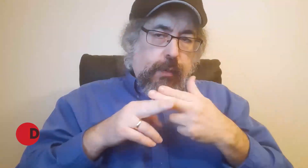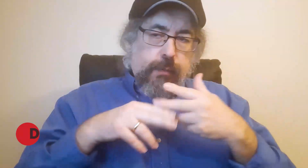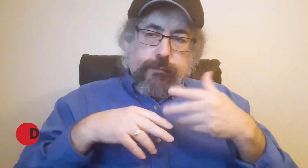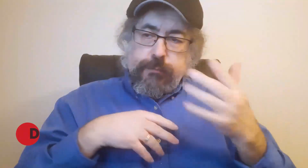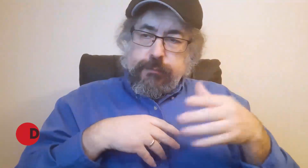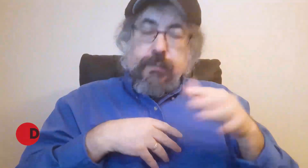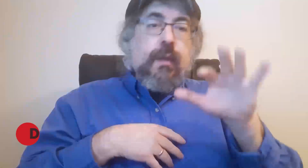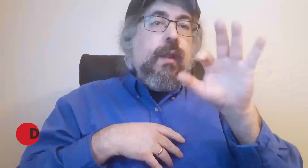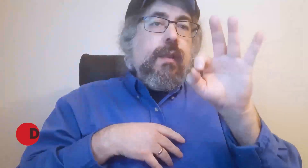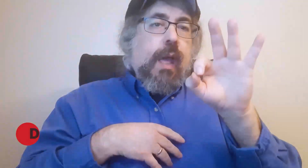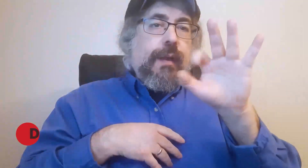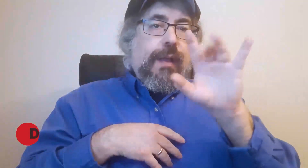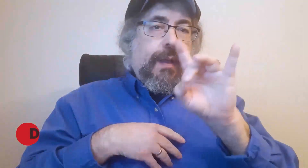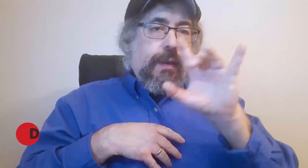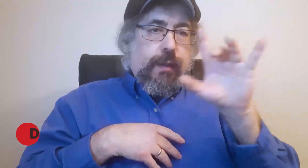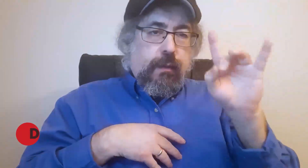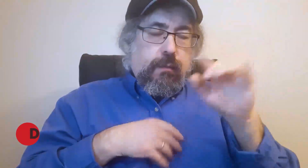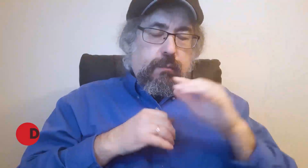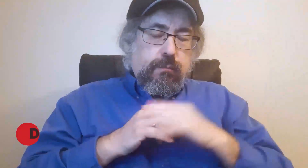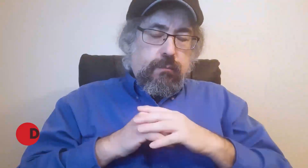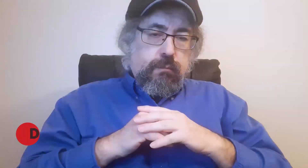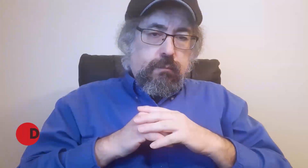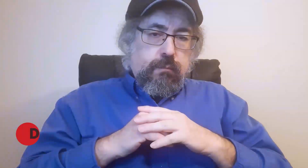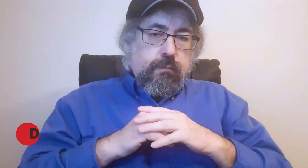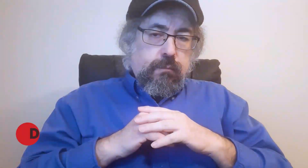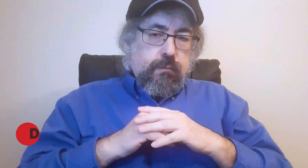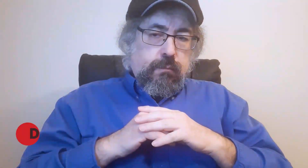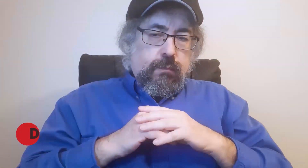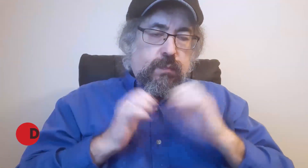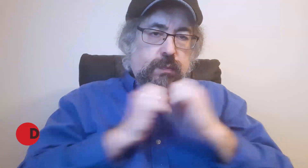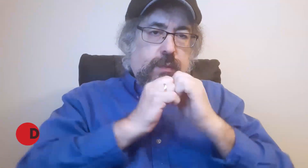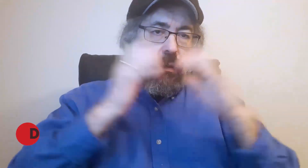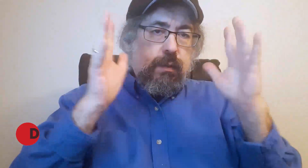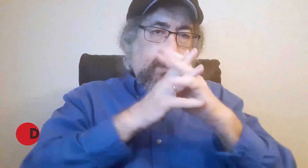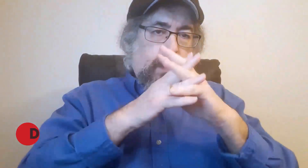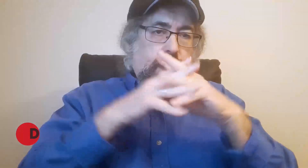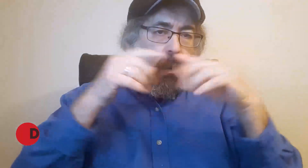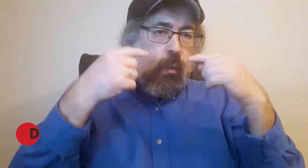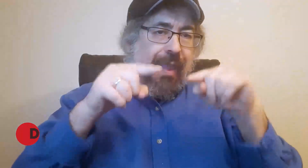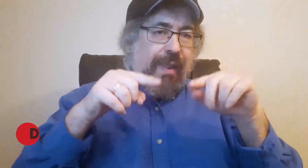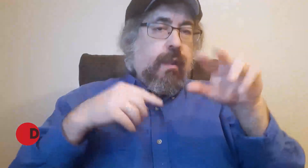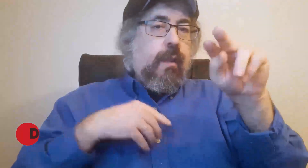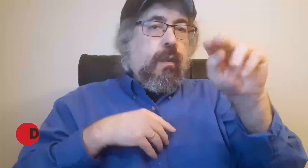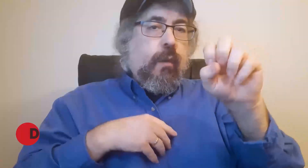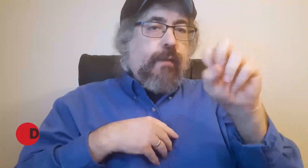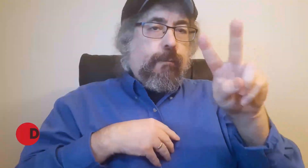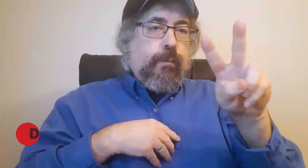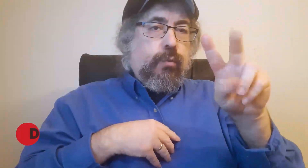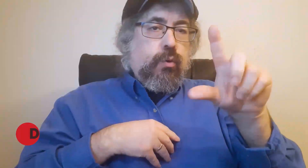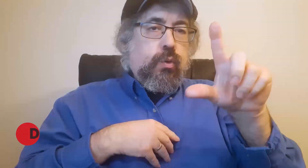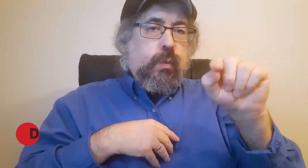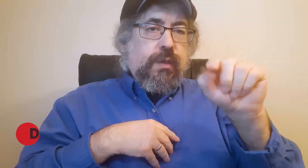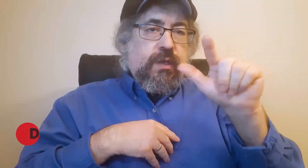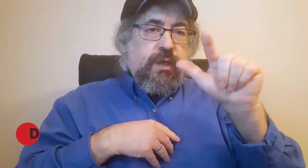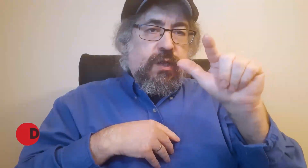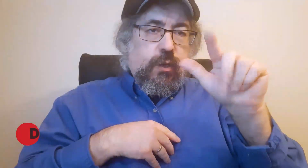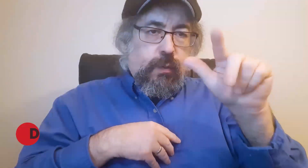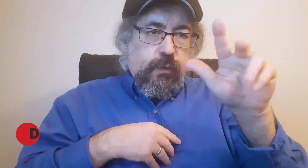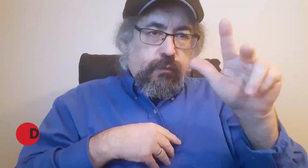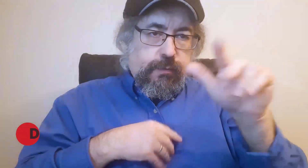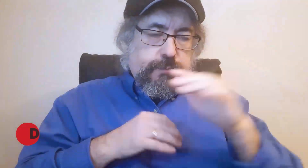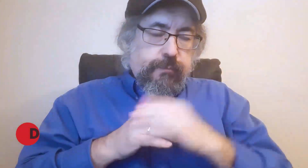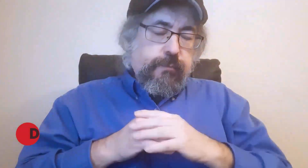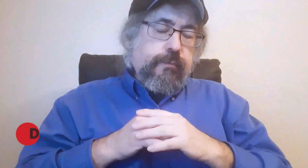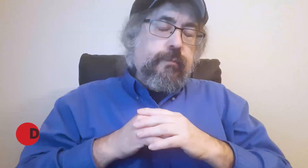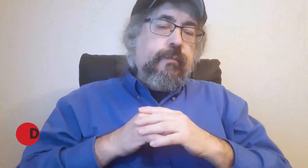The 988 Hotline is scheduled to be released on November 23rd, 2023.